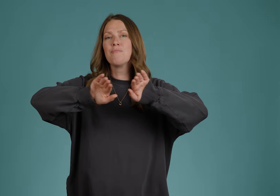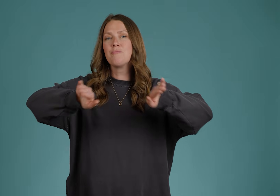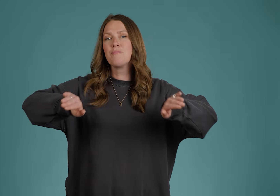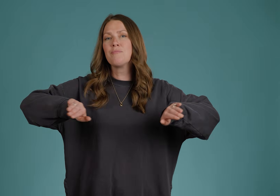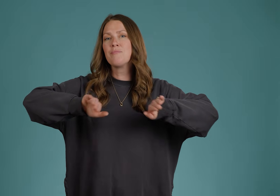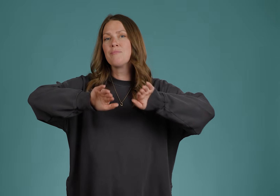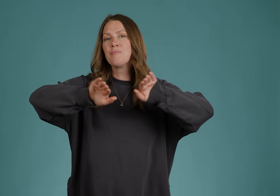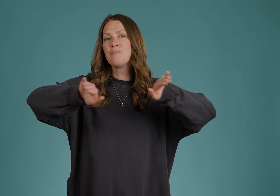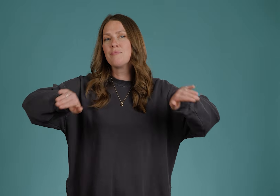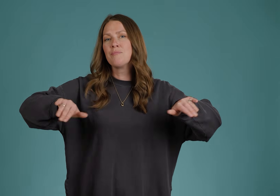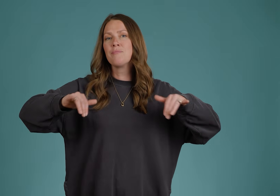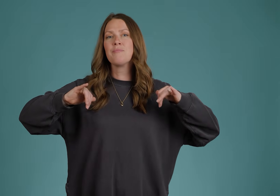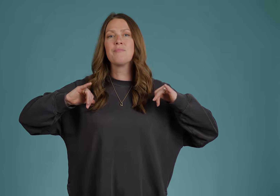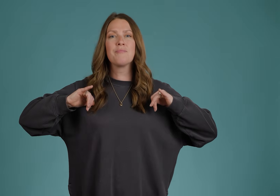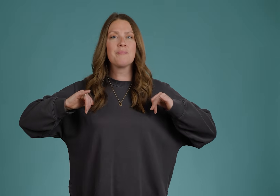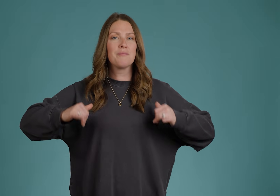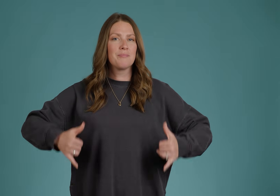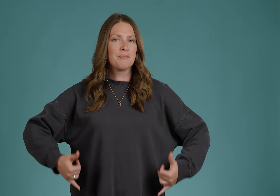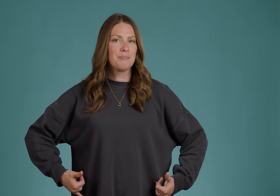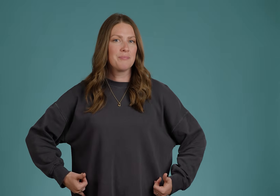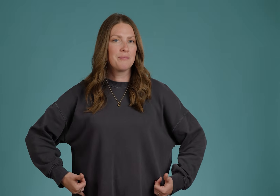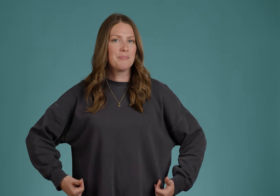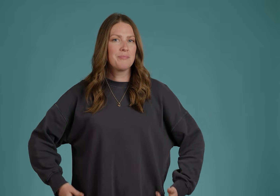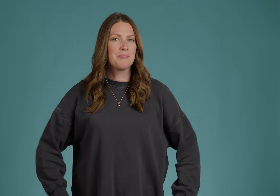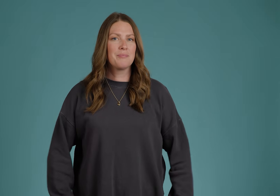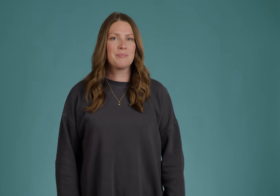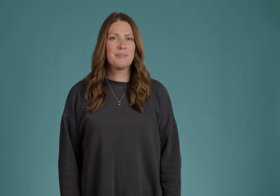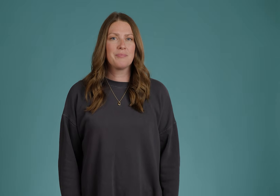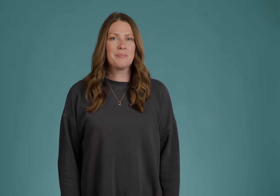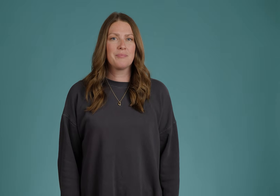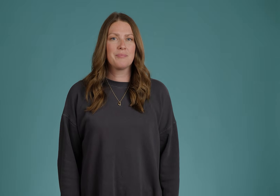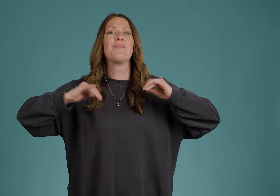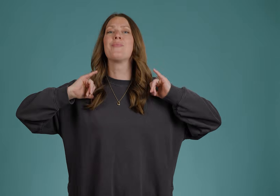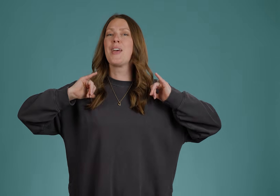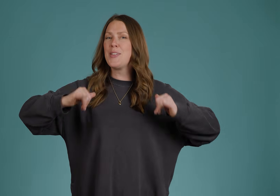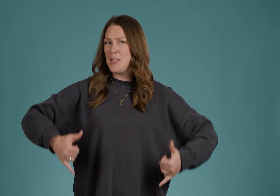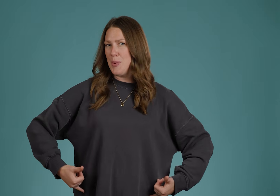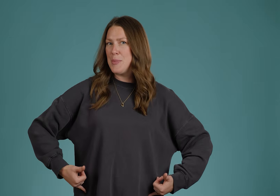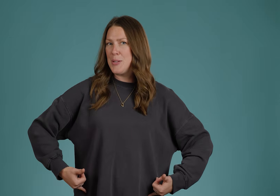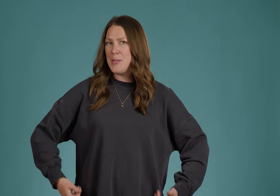You also might see some people add swim before it. Swimsuit.